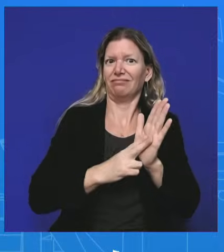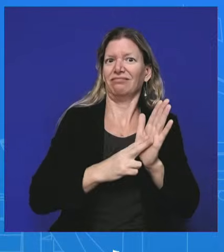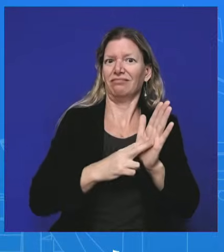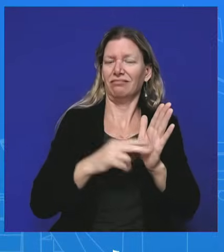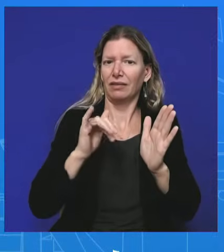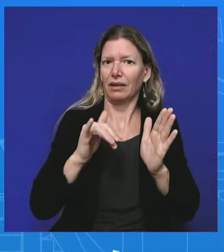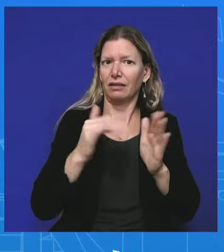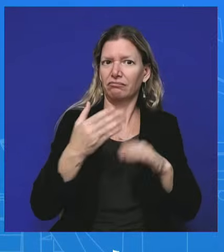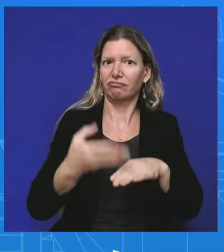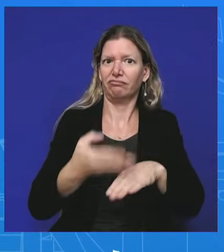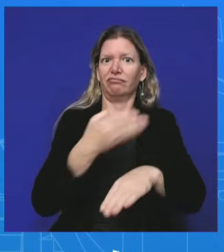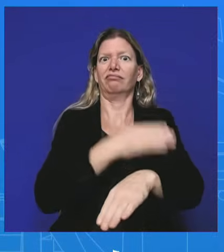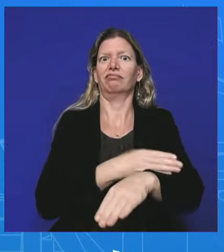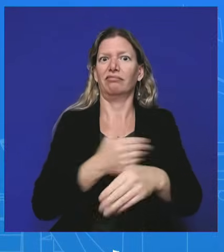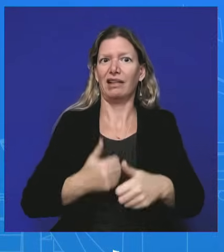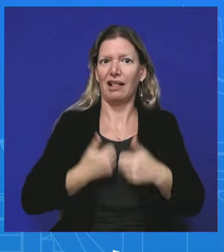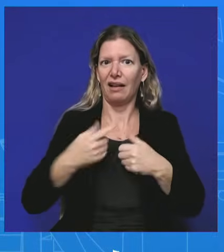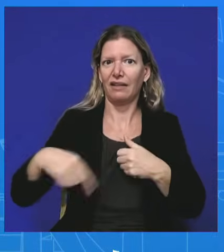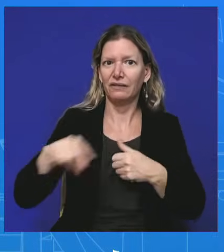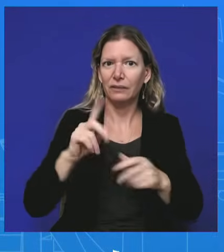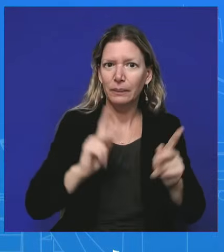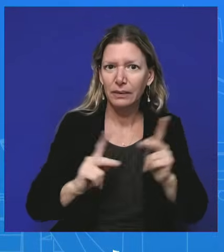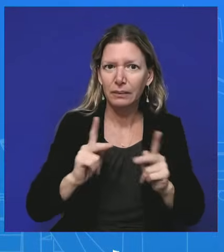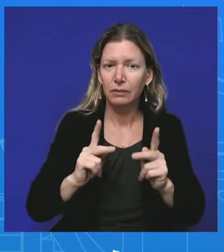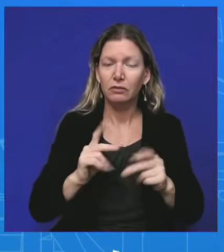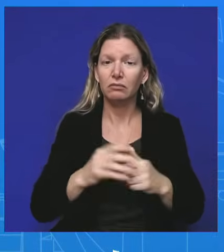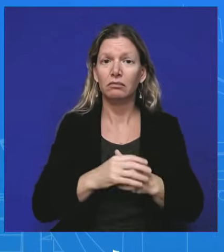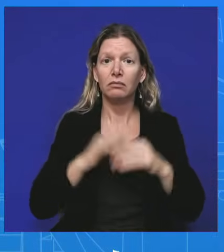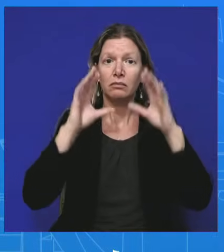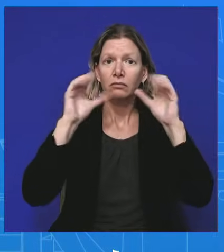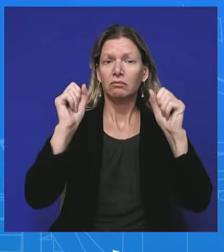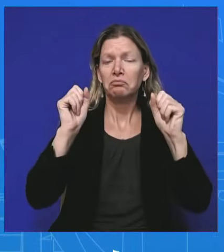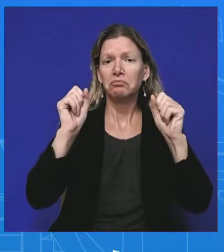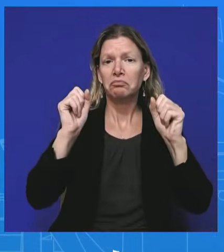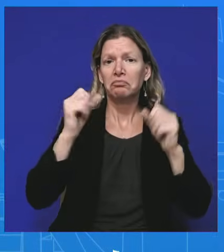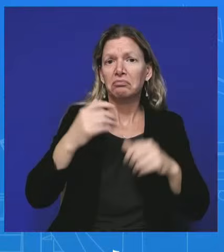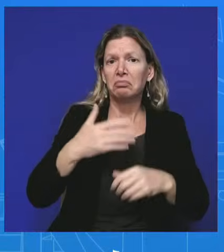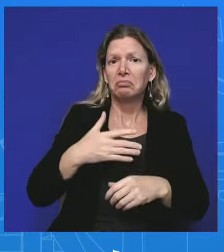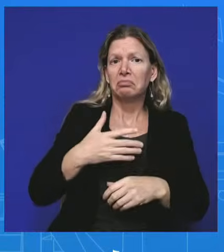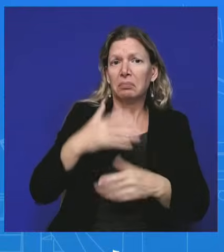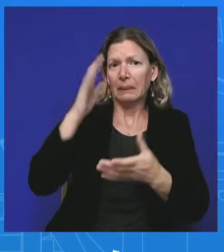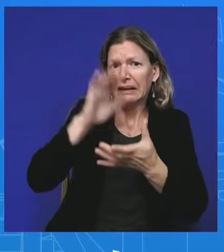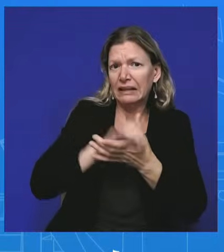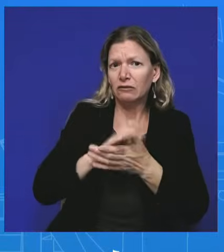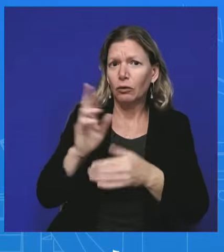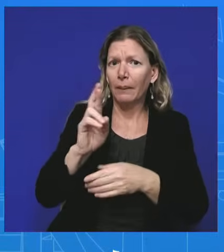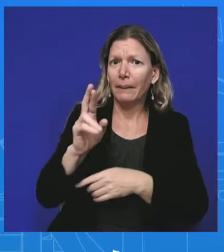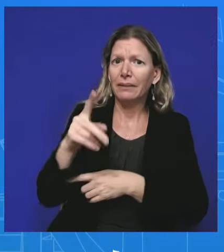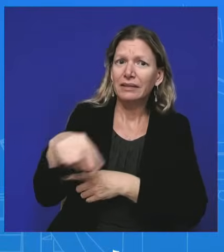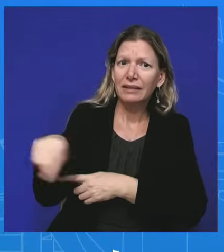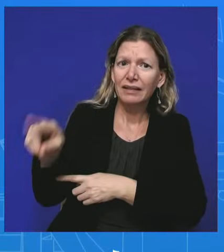who try to take credit for that really important piece of legislation. And he tends to call them out, as you've heard him do so.